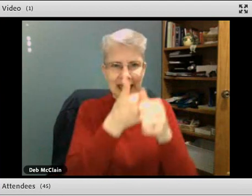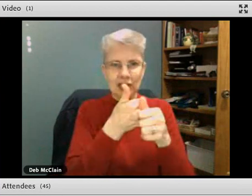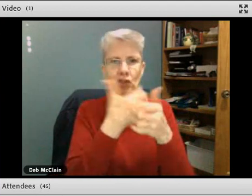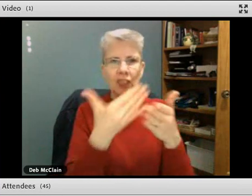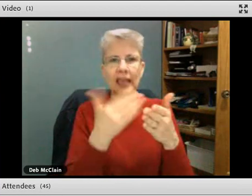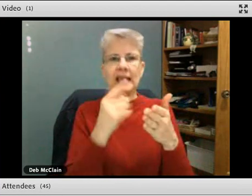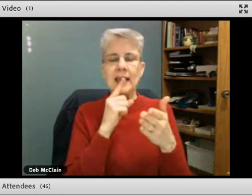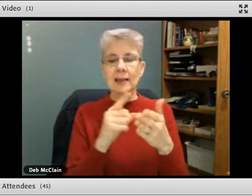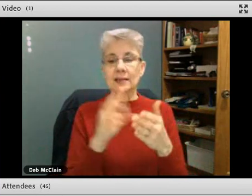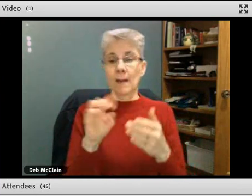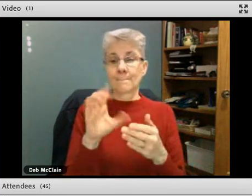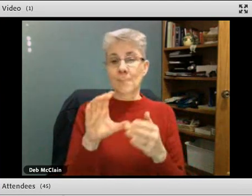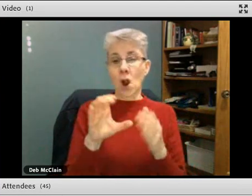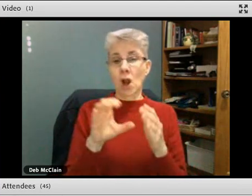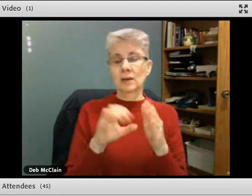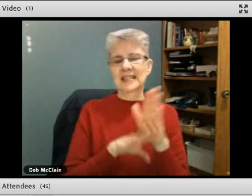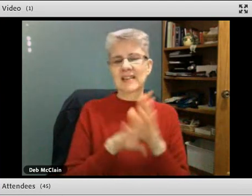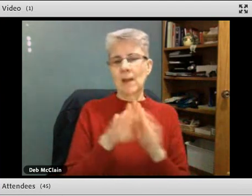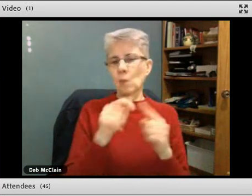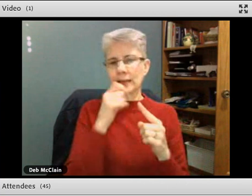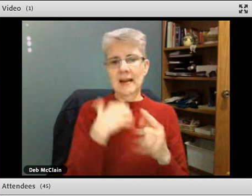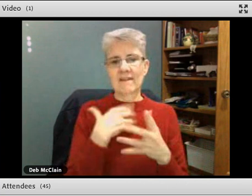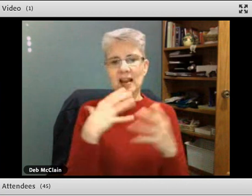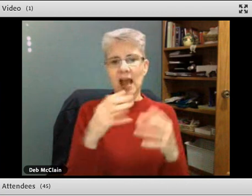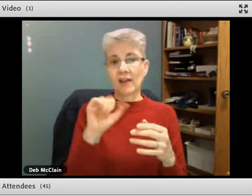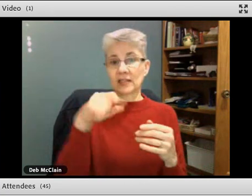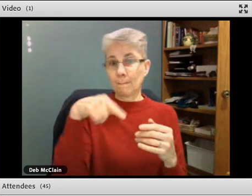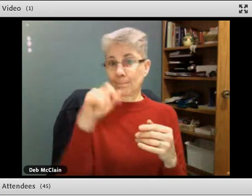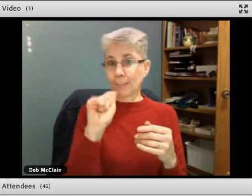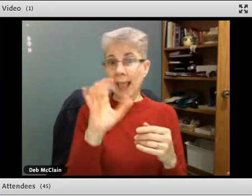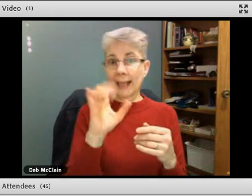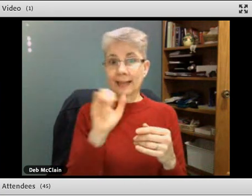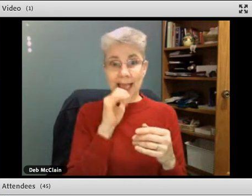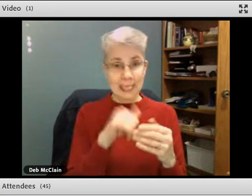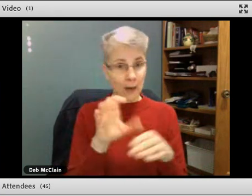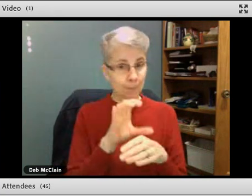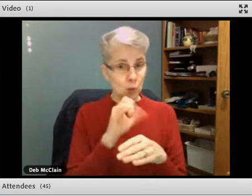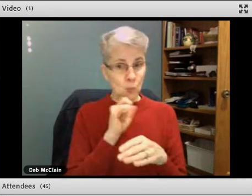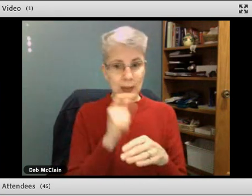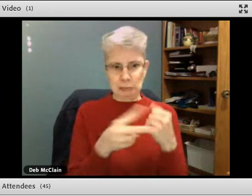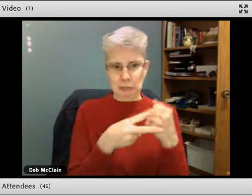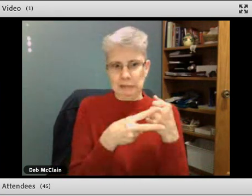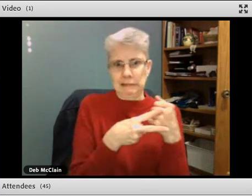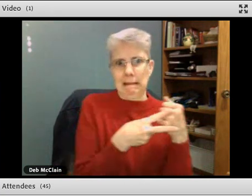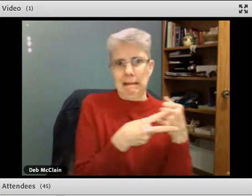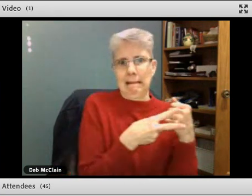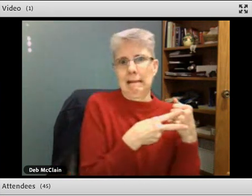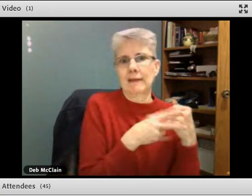a lot of space in our computers. We needed to save space, and so using a three-digit code